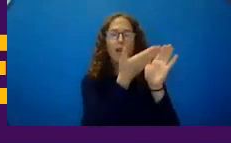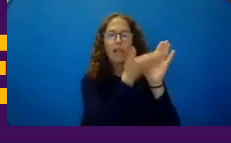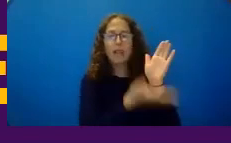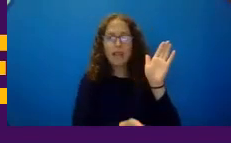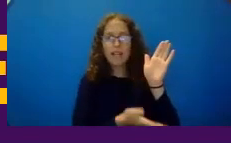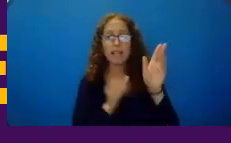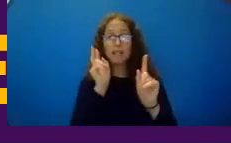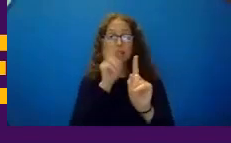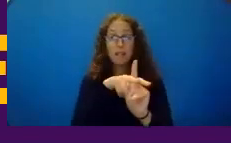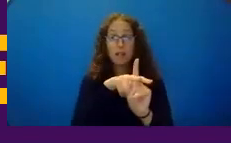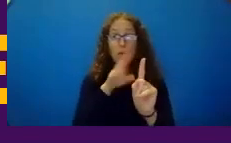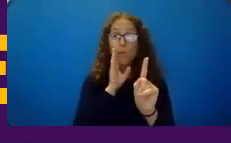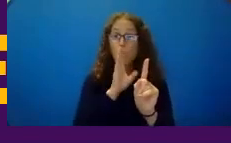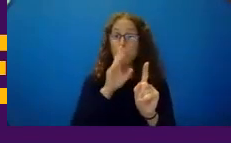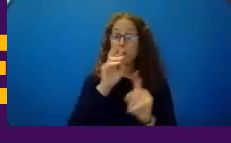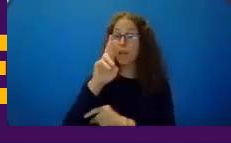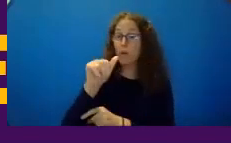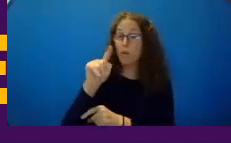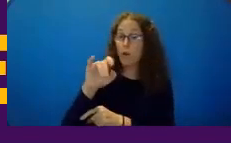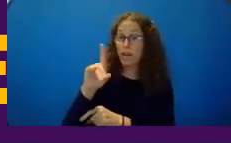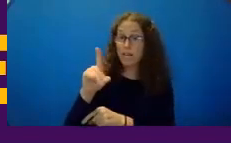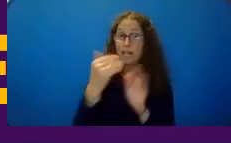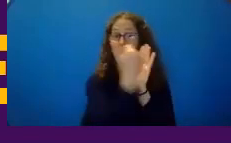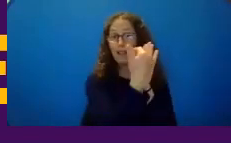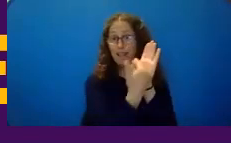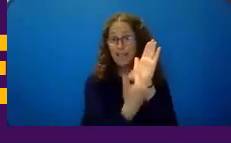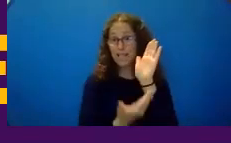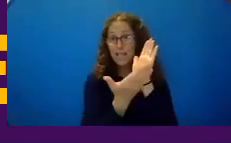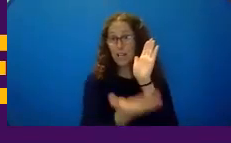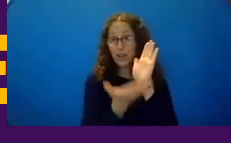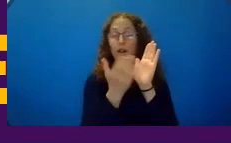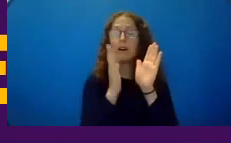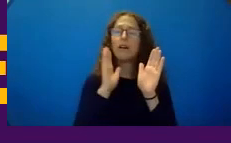THE TARGET START DATE IS IN JANUARY 2021.